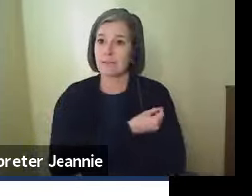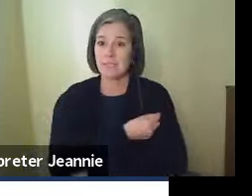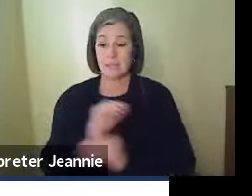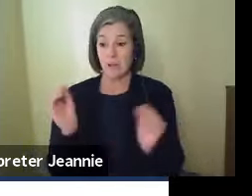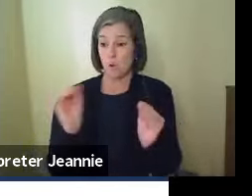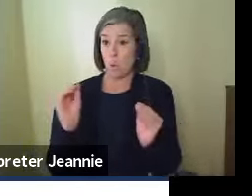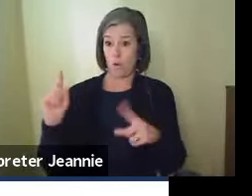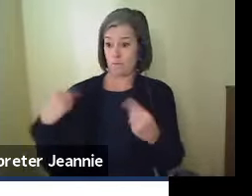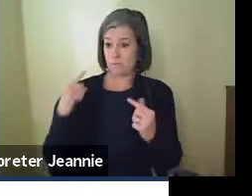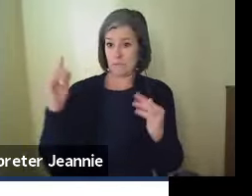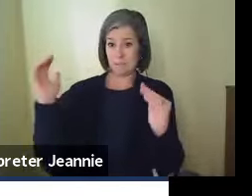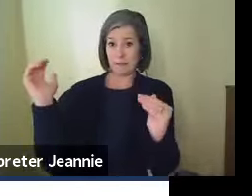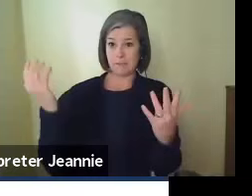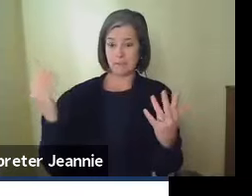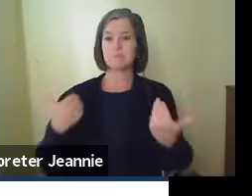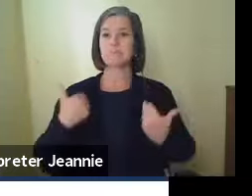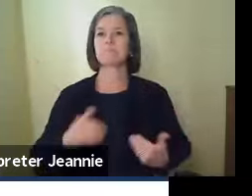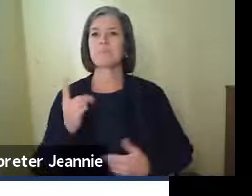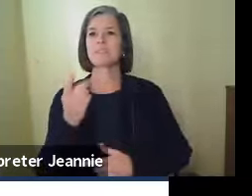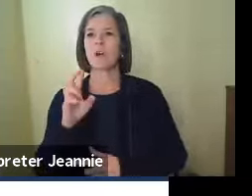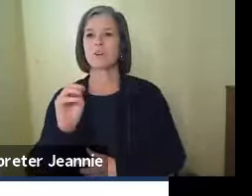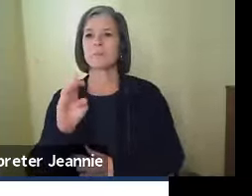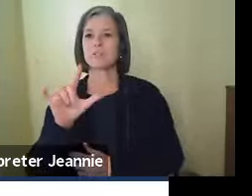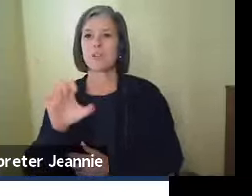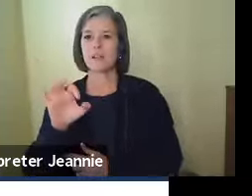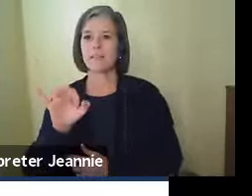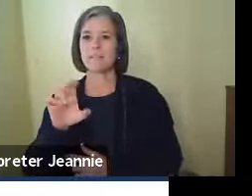I'm Dr. Michelle Fiscus. I'm the Medical Director of the